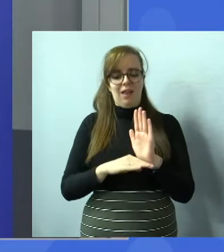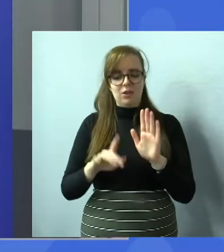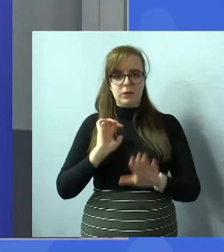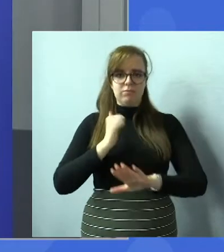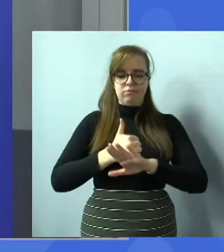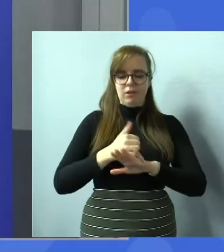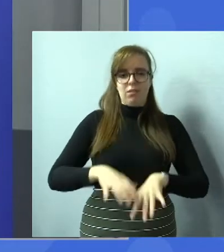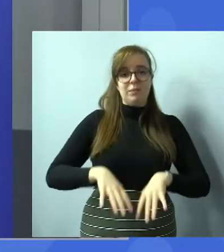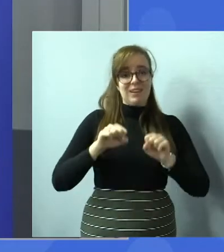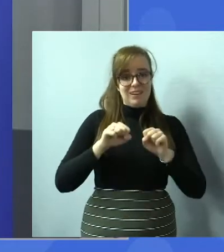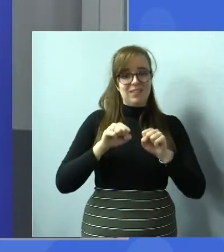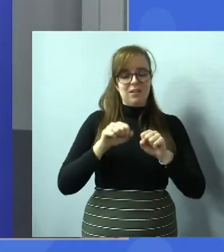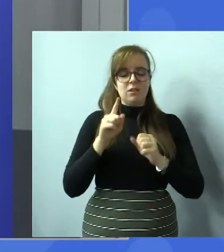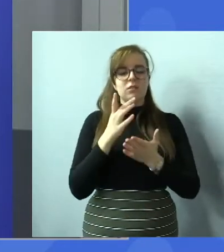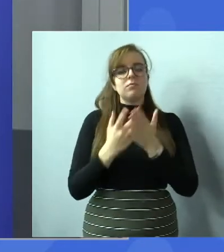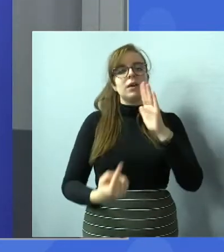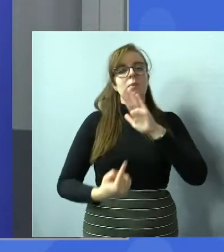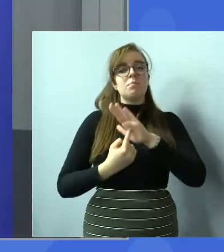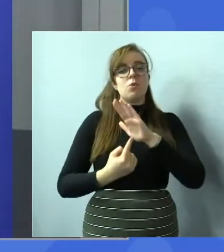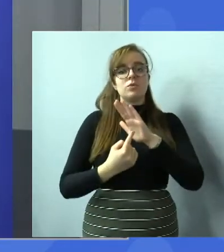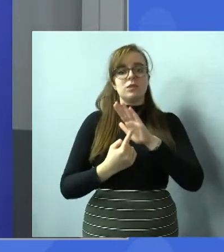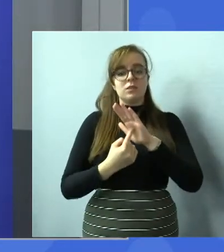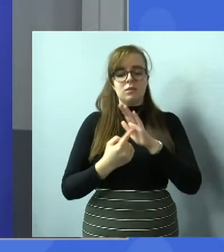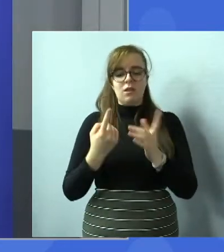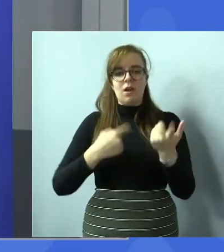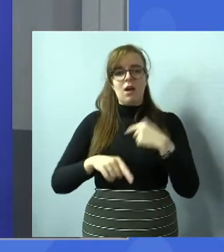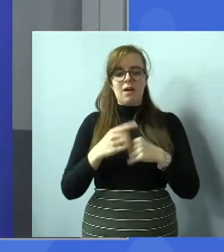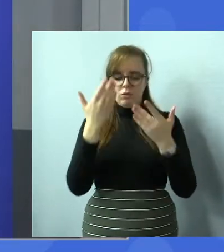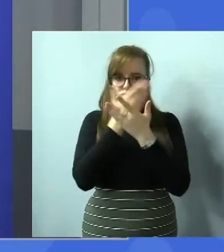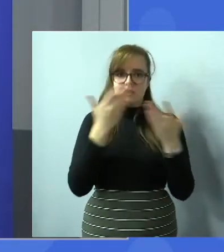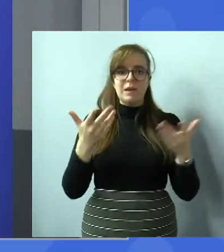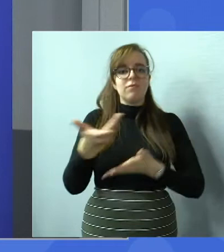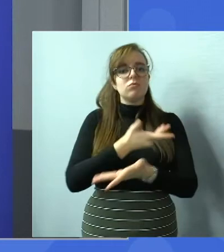is incredibly important that our respectful dialogue is conducted in in